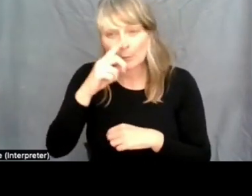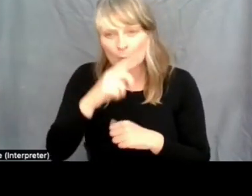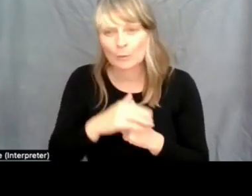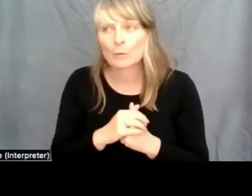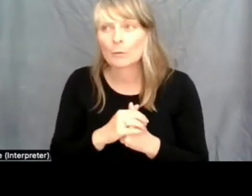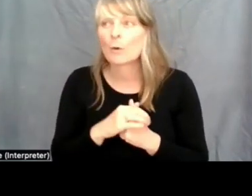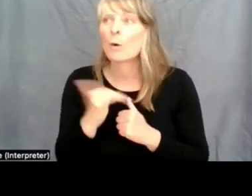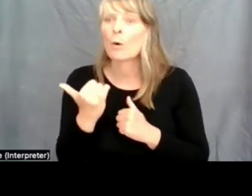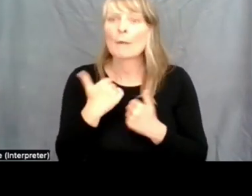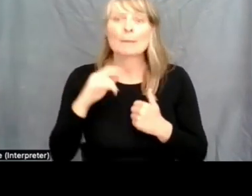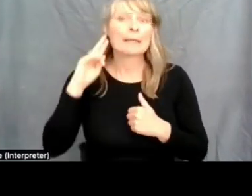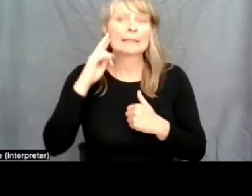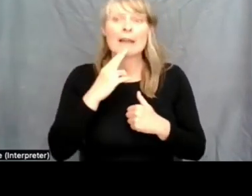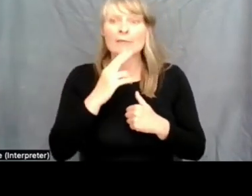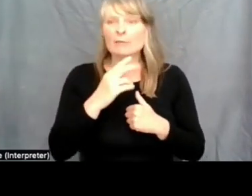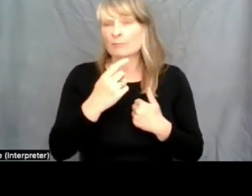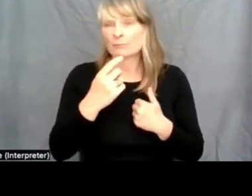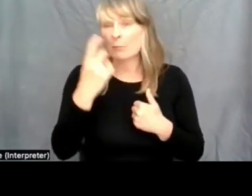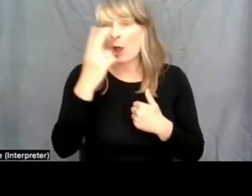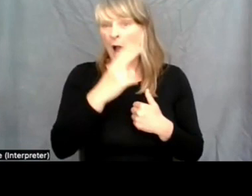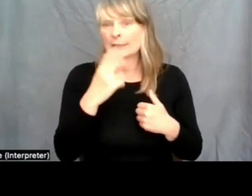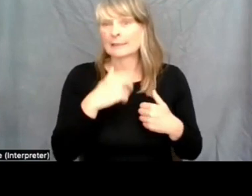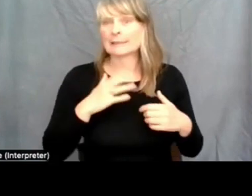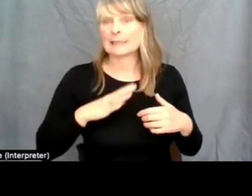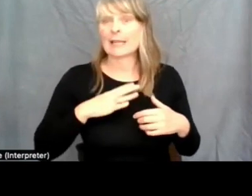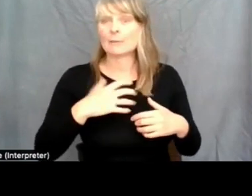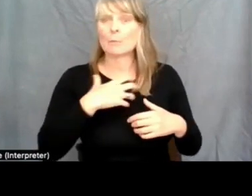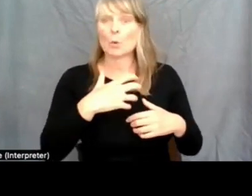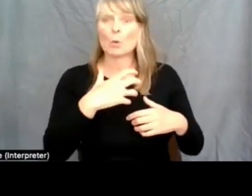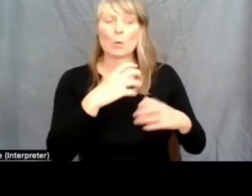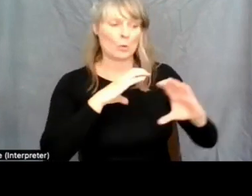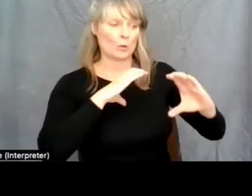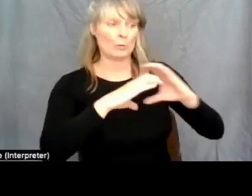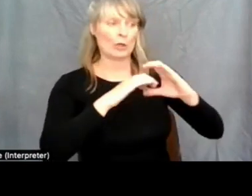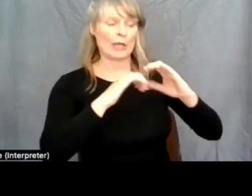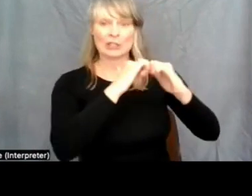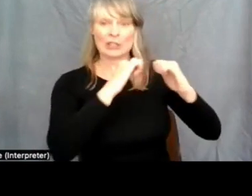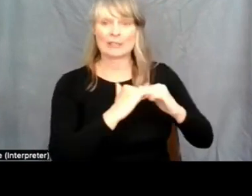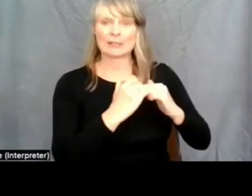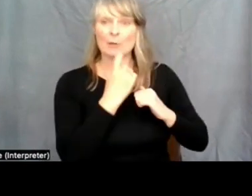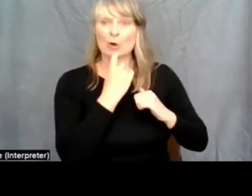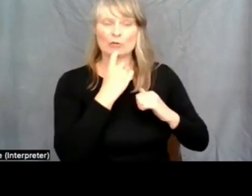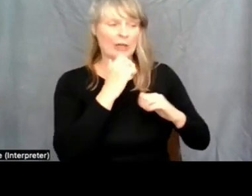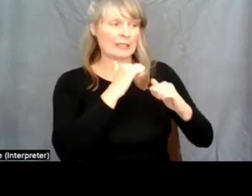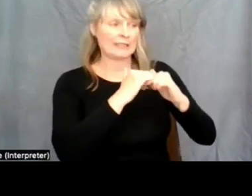There's all sorts of reasons as to why these are sticking points, but they're helpful for us to think about.